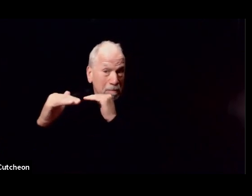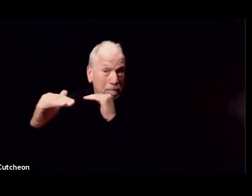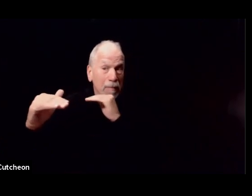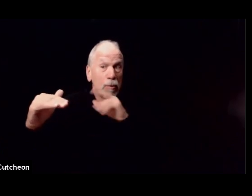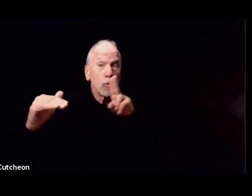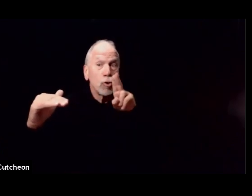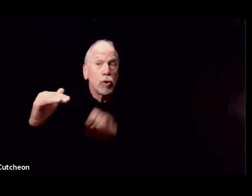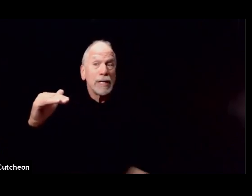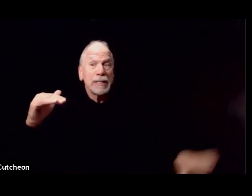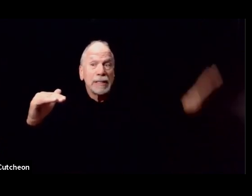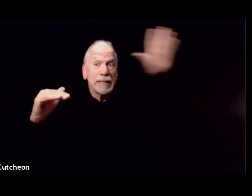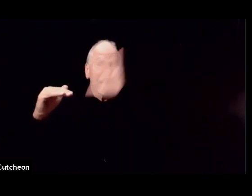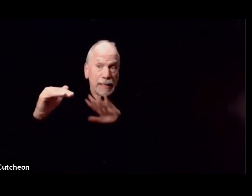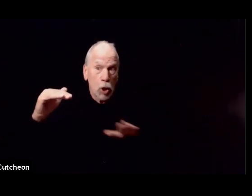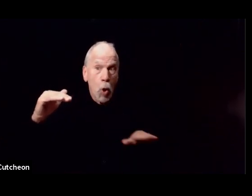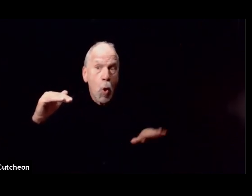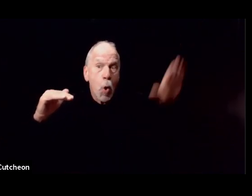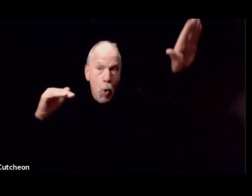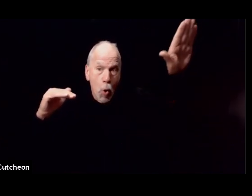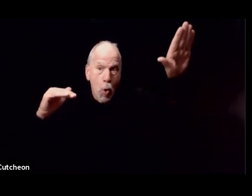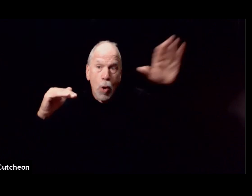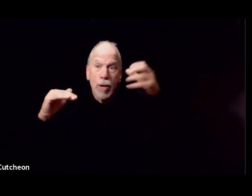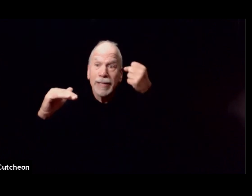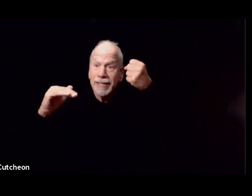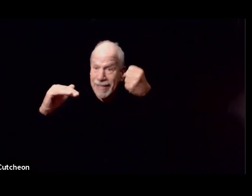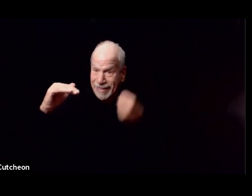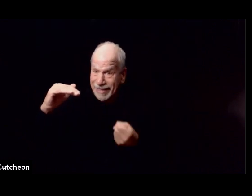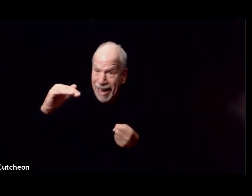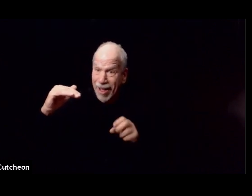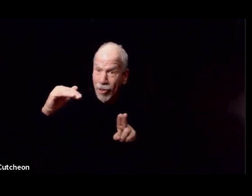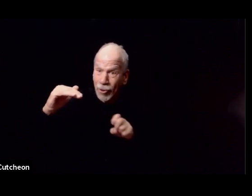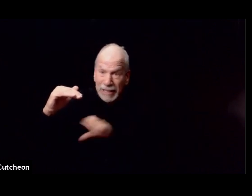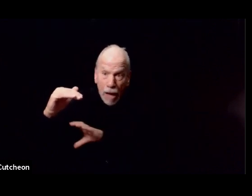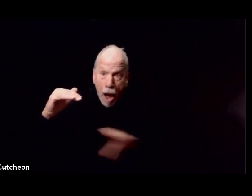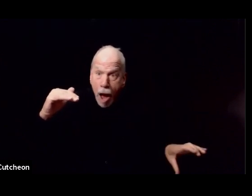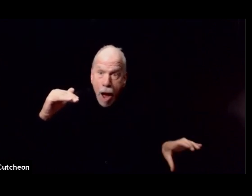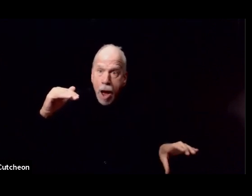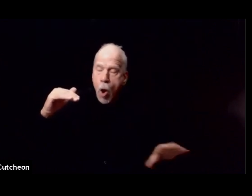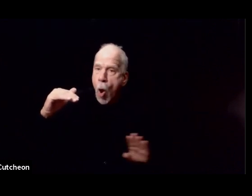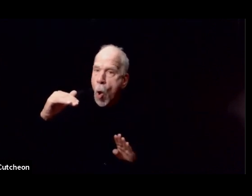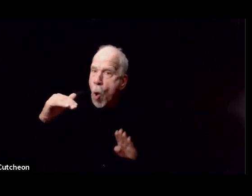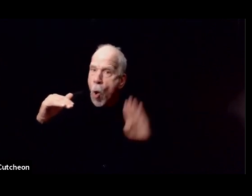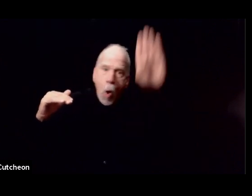but we're very grateful for that it wasn't trending that way several weeks ago and it